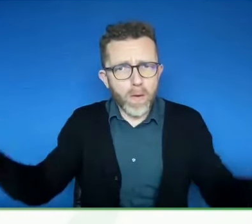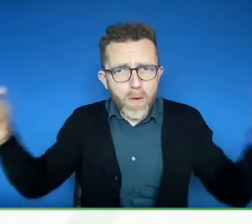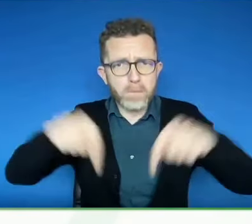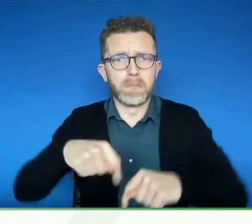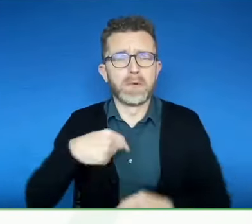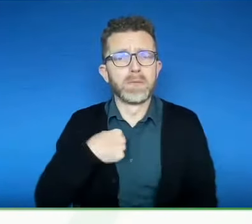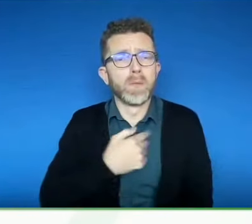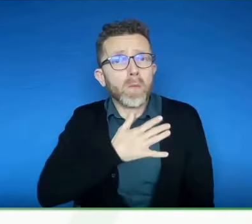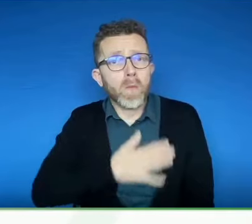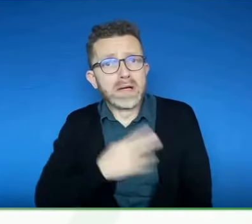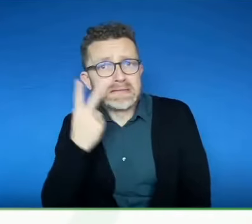Let us see.